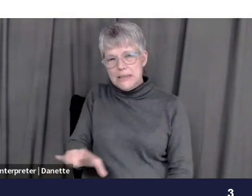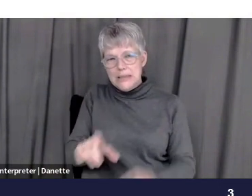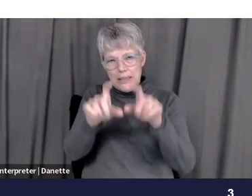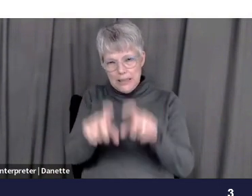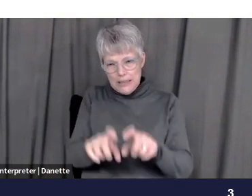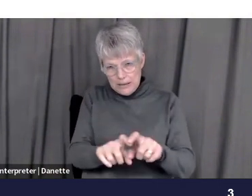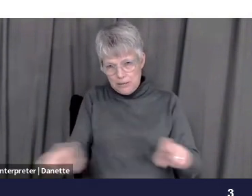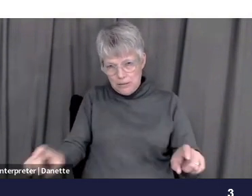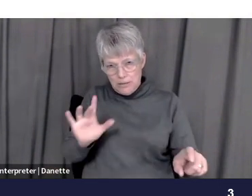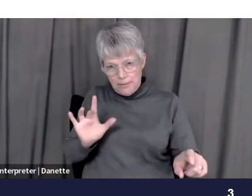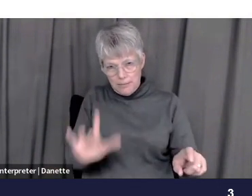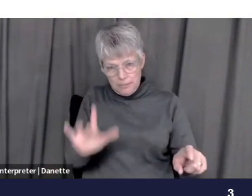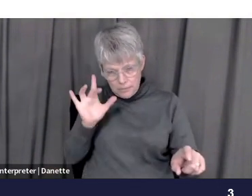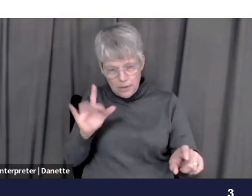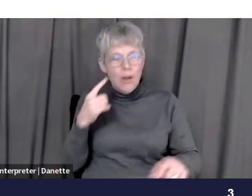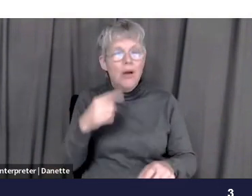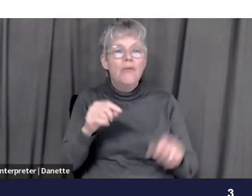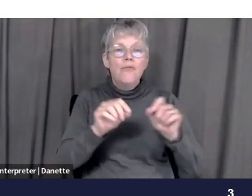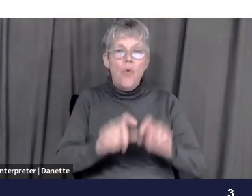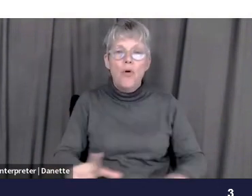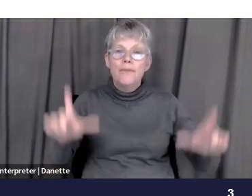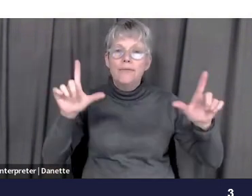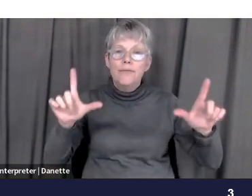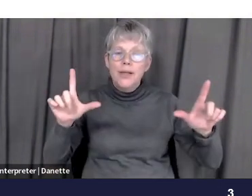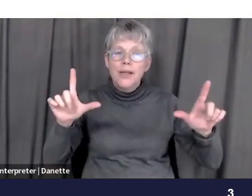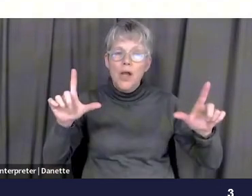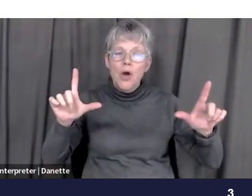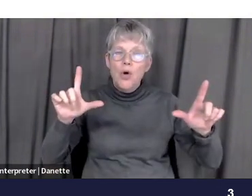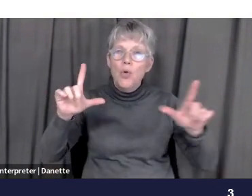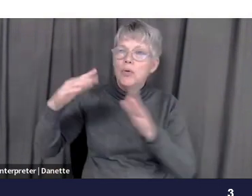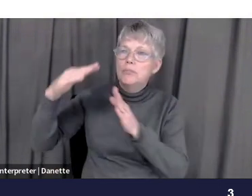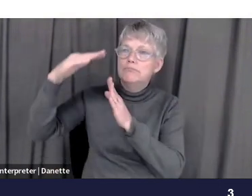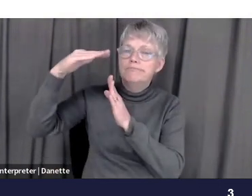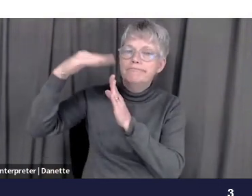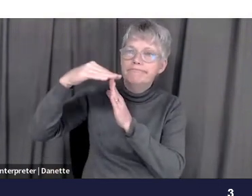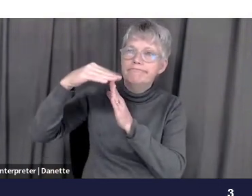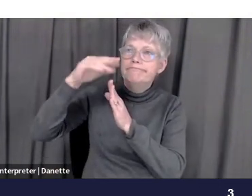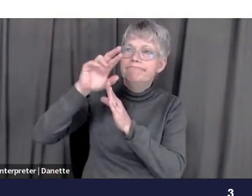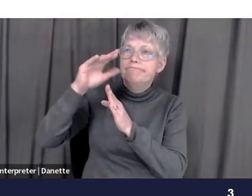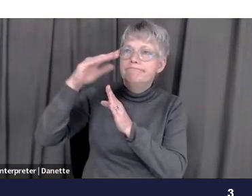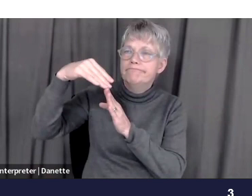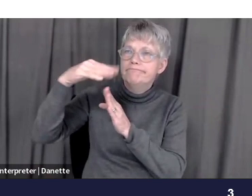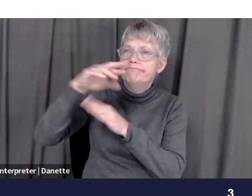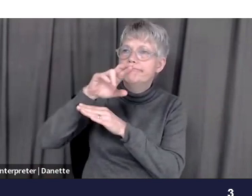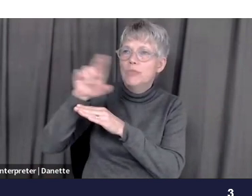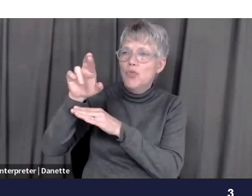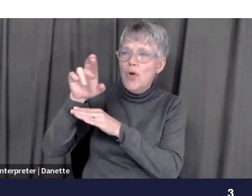To adjust your video layout and screen view, select the View feature located in the top right hand corner of your screen and